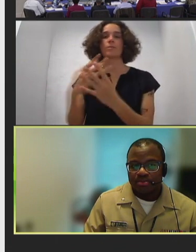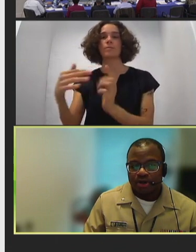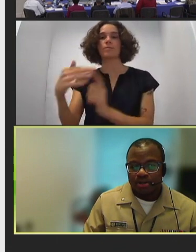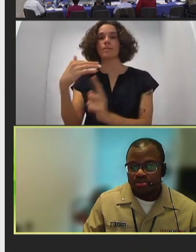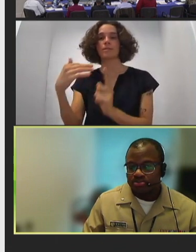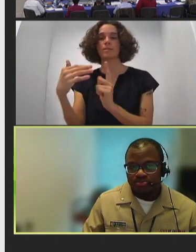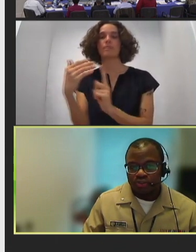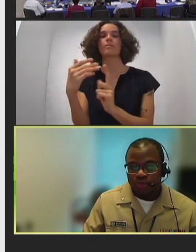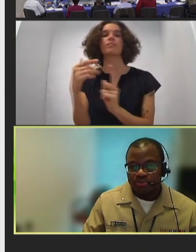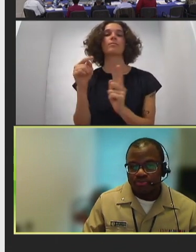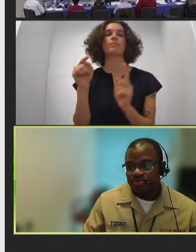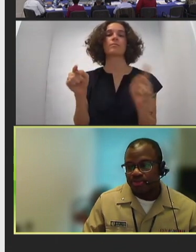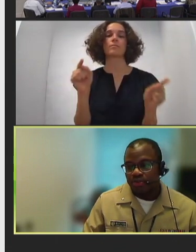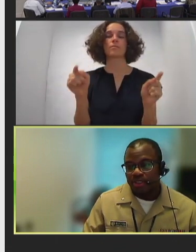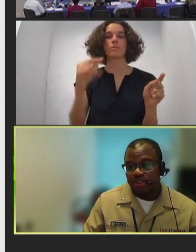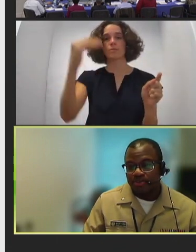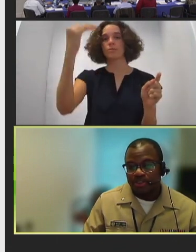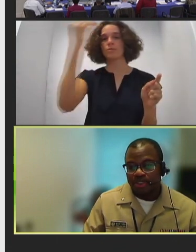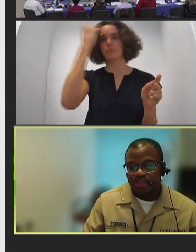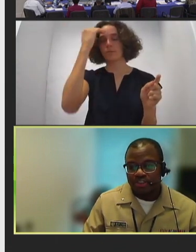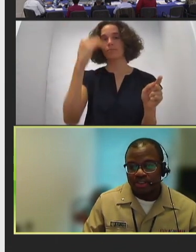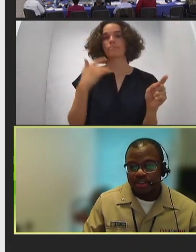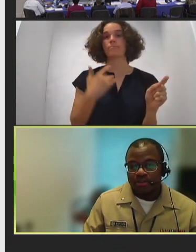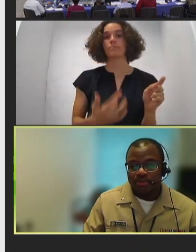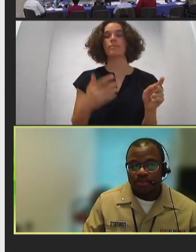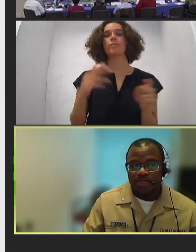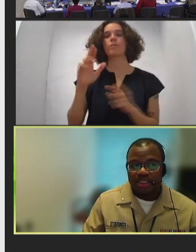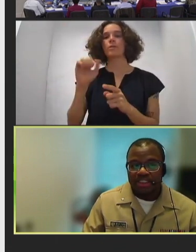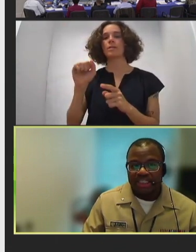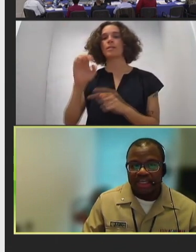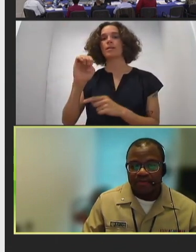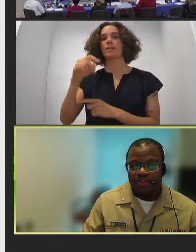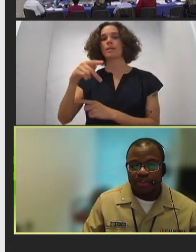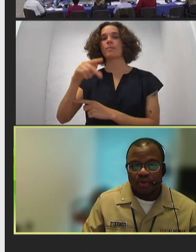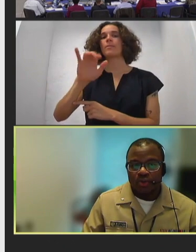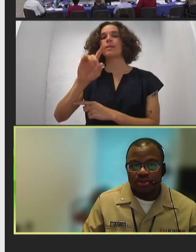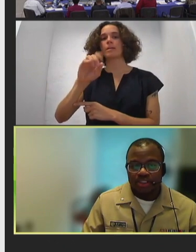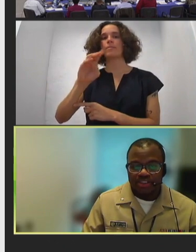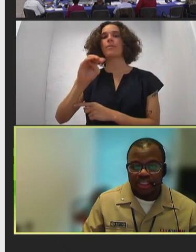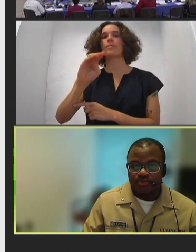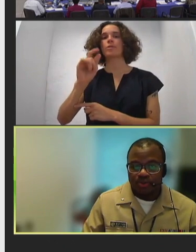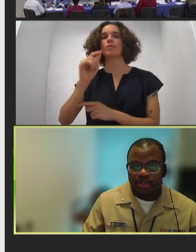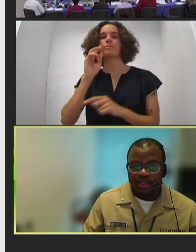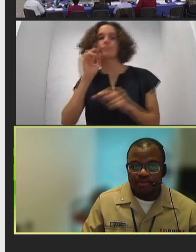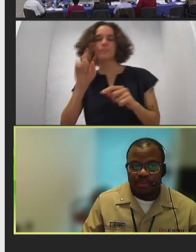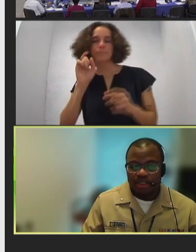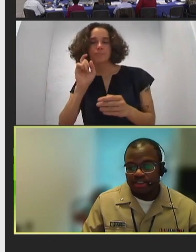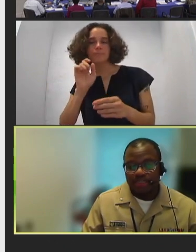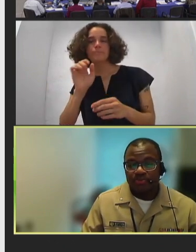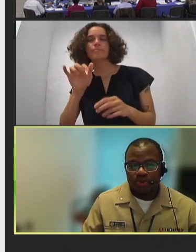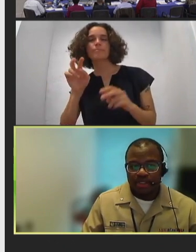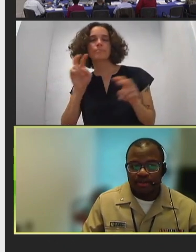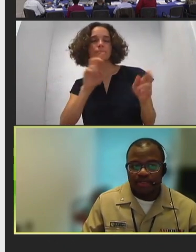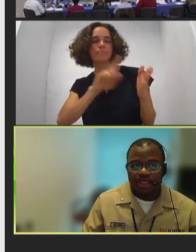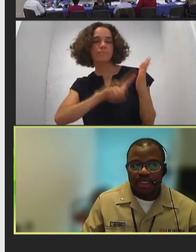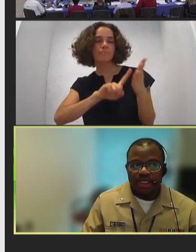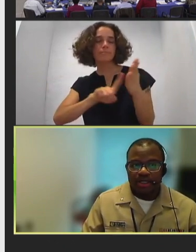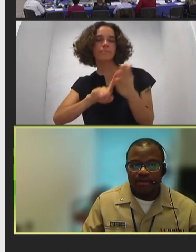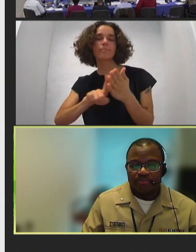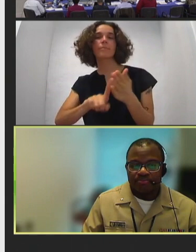are known from the U.S. epidemiology, but every local and state program -- TB program